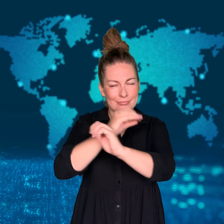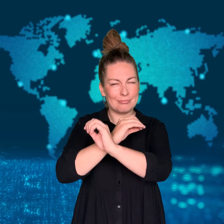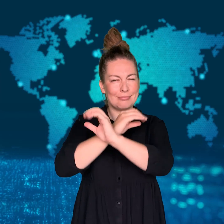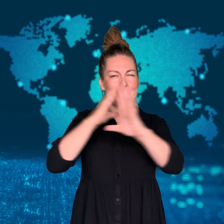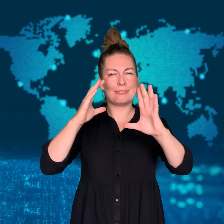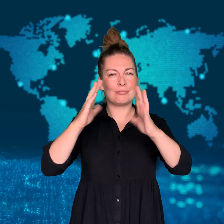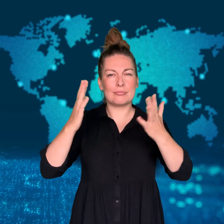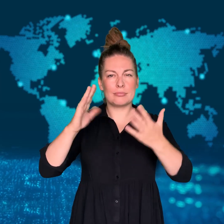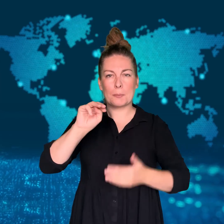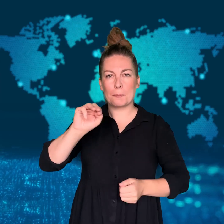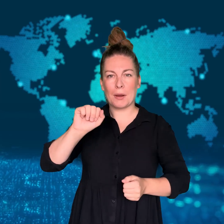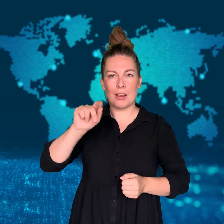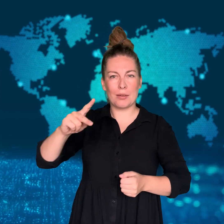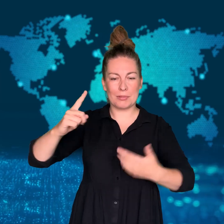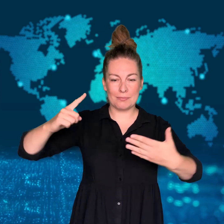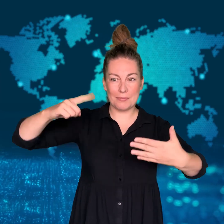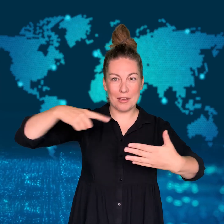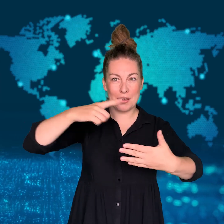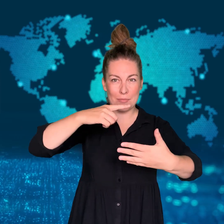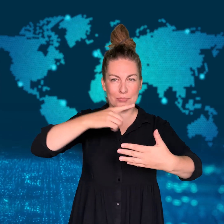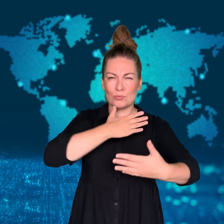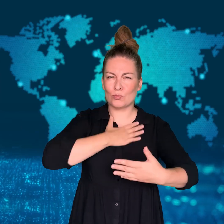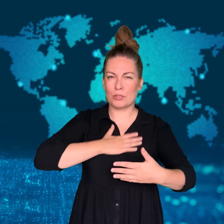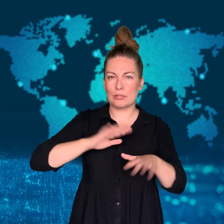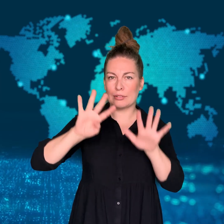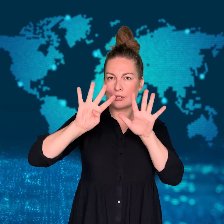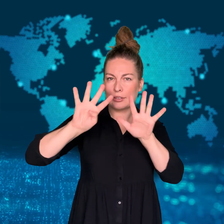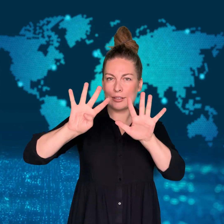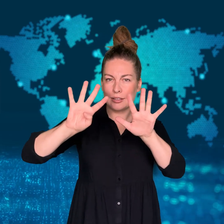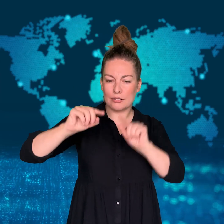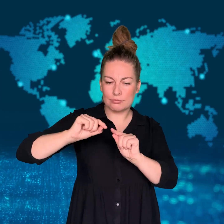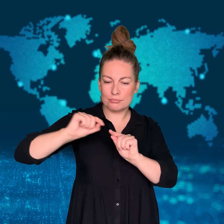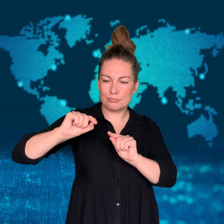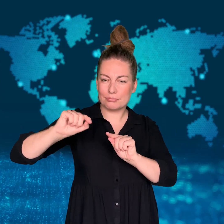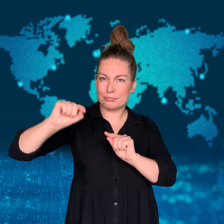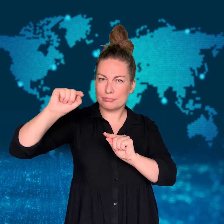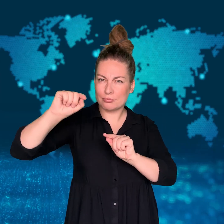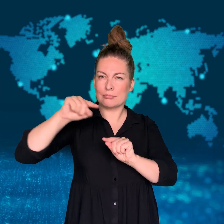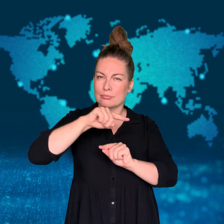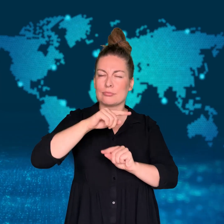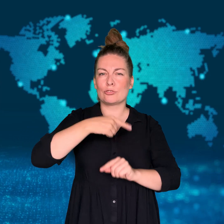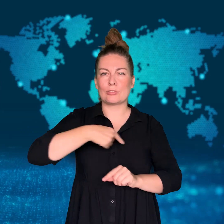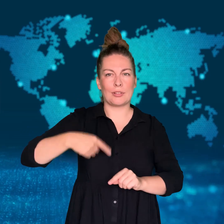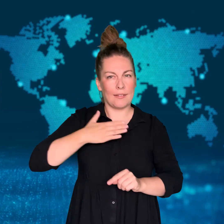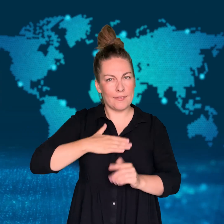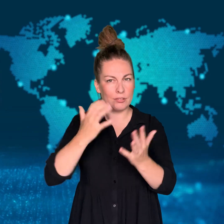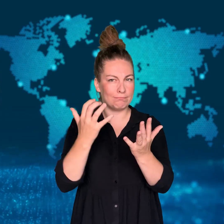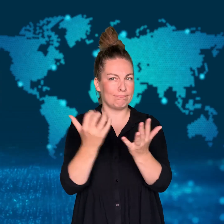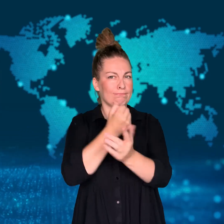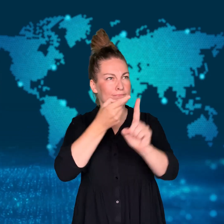through its Nine-Dash-Line map.